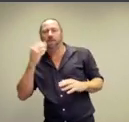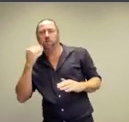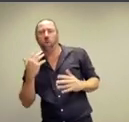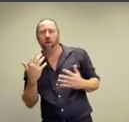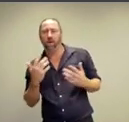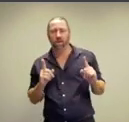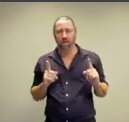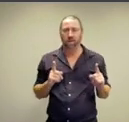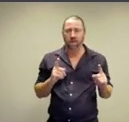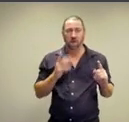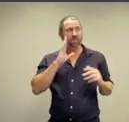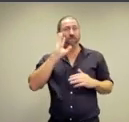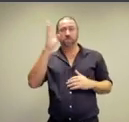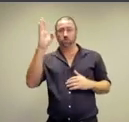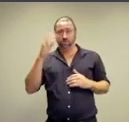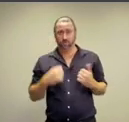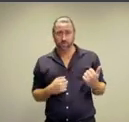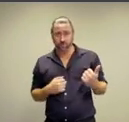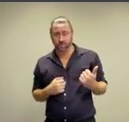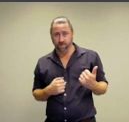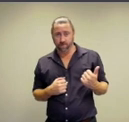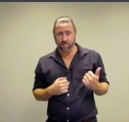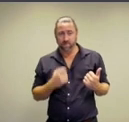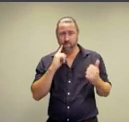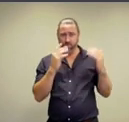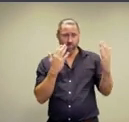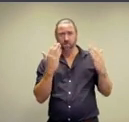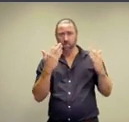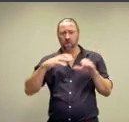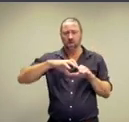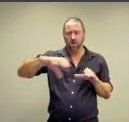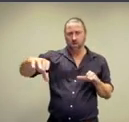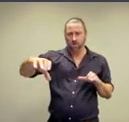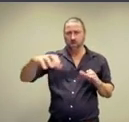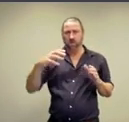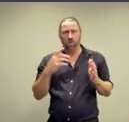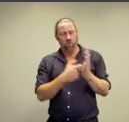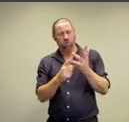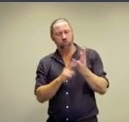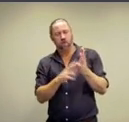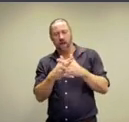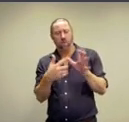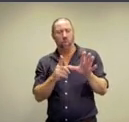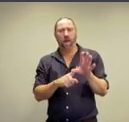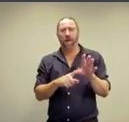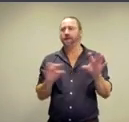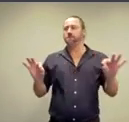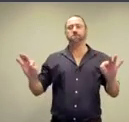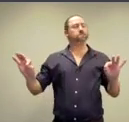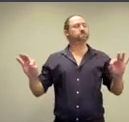contemporary fashionable use of the leather jacket. This is a more contemporary runway show of Rick Owens and here, you